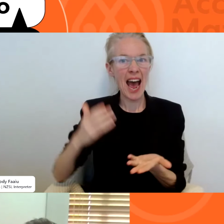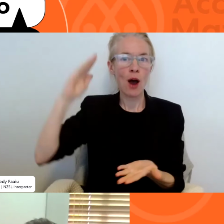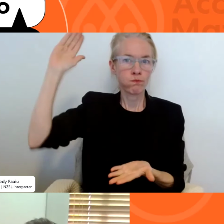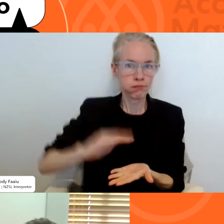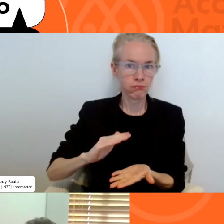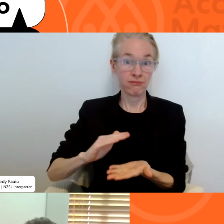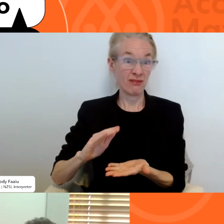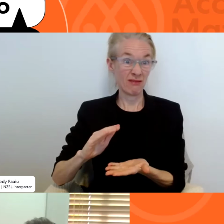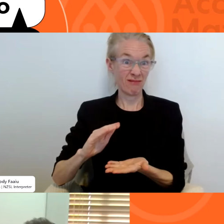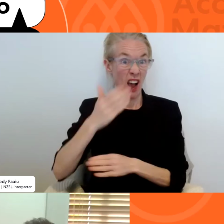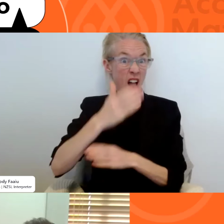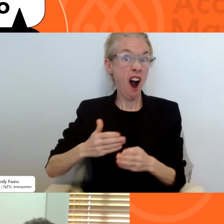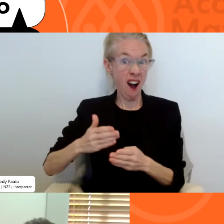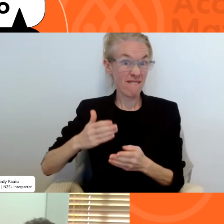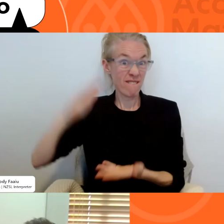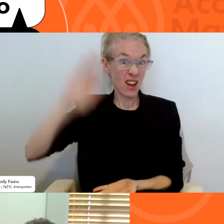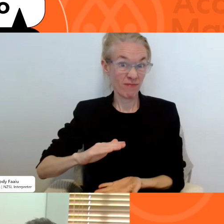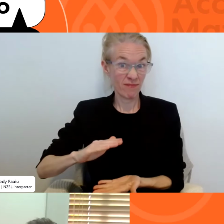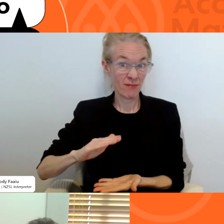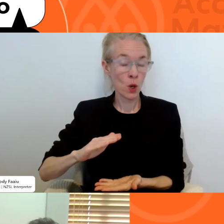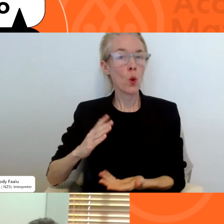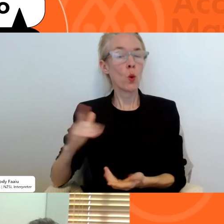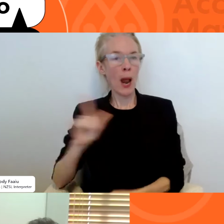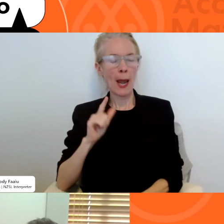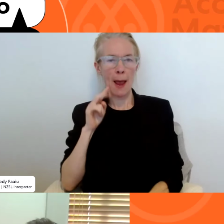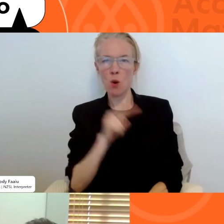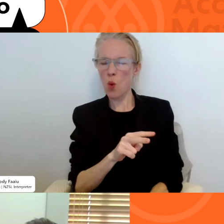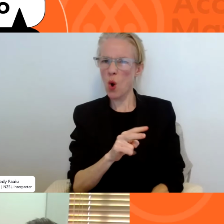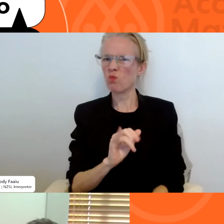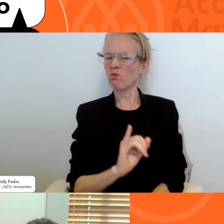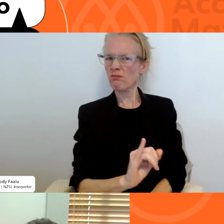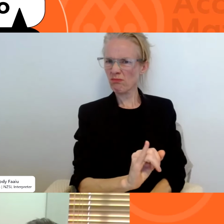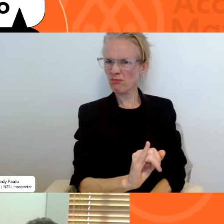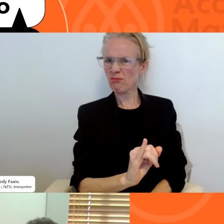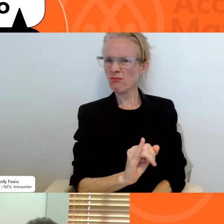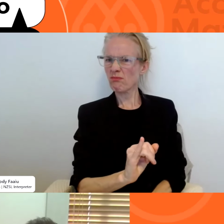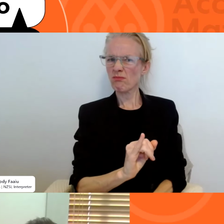us greatly. So that's in terms of housing provision generally,